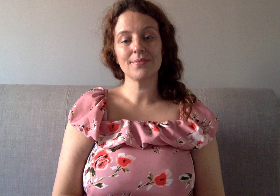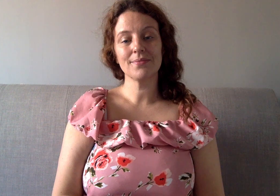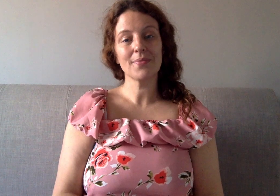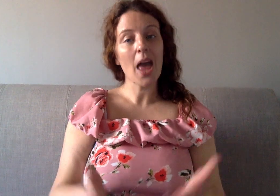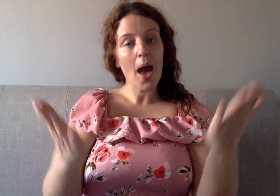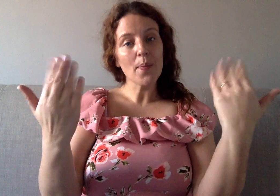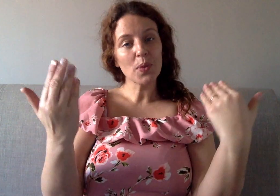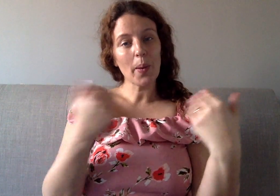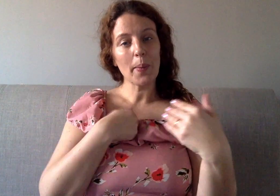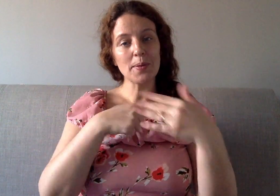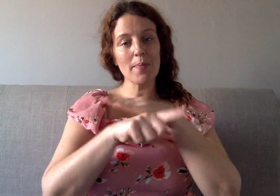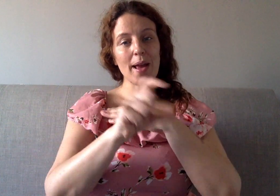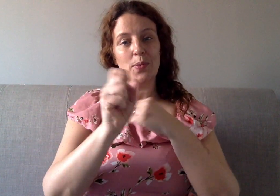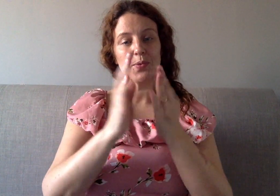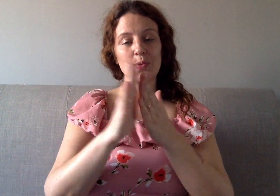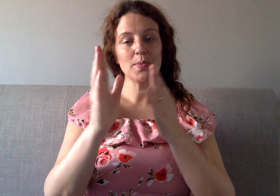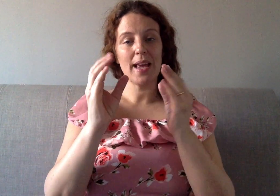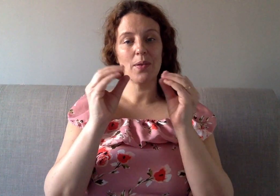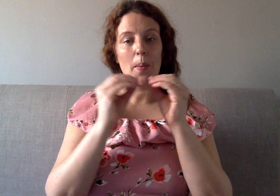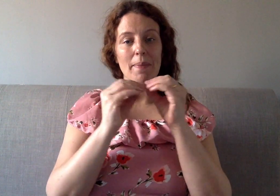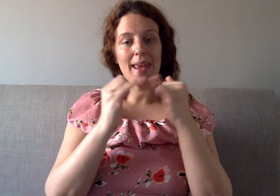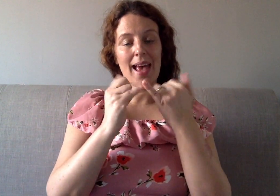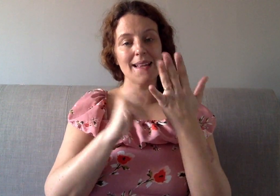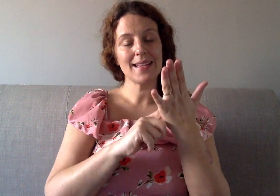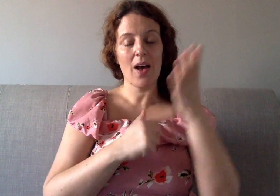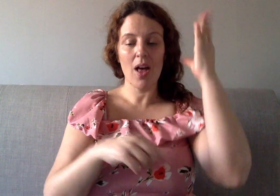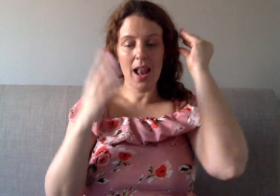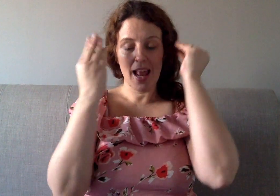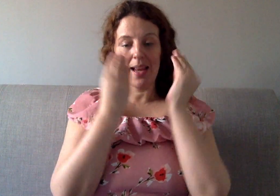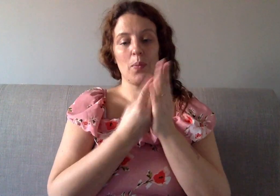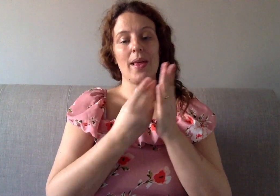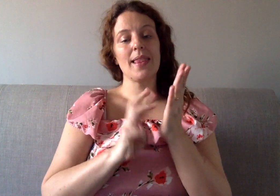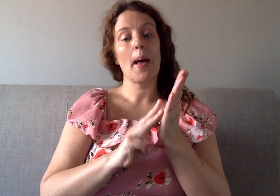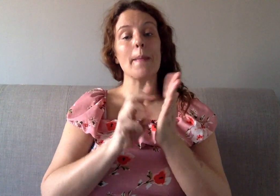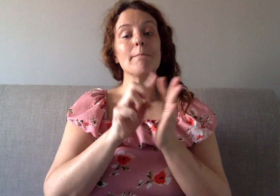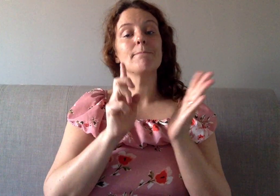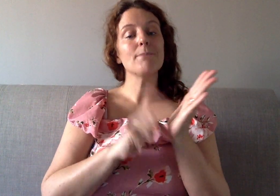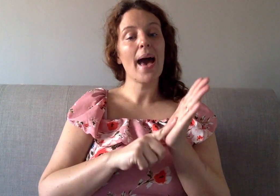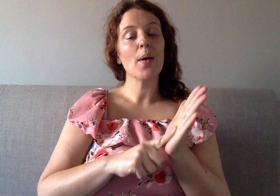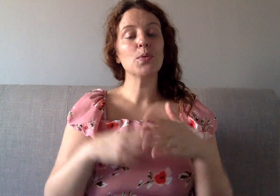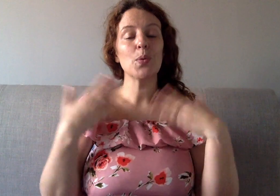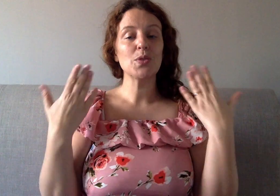Welcome to my YouTube channel, BSL learning with Mel.